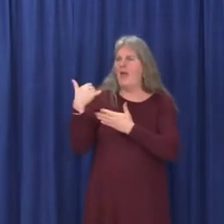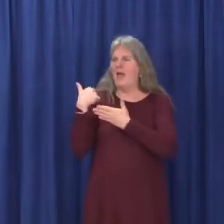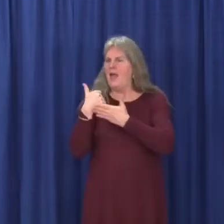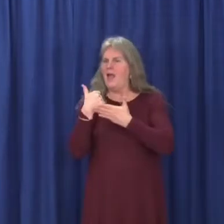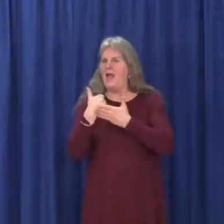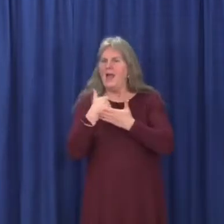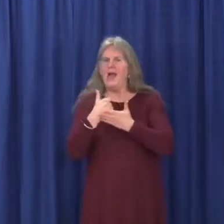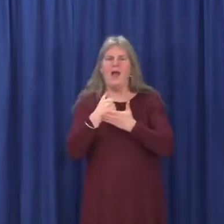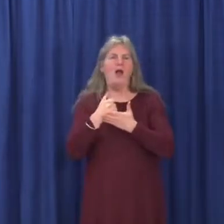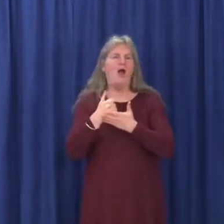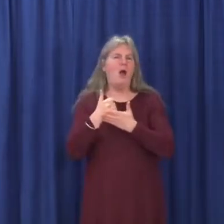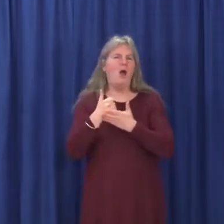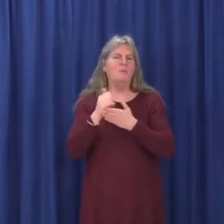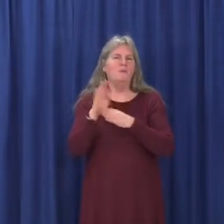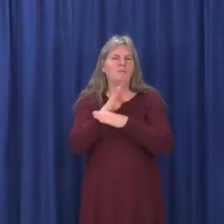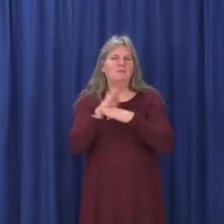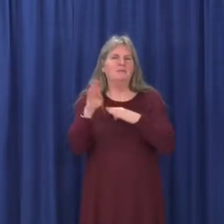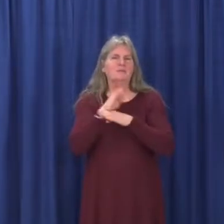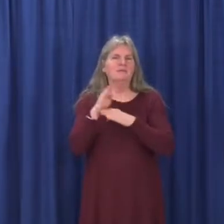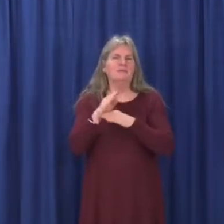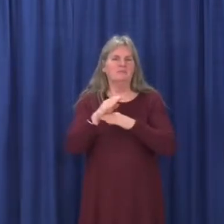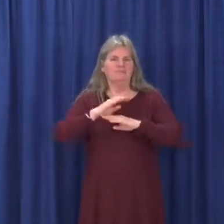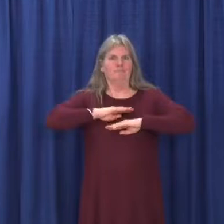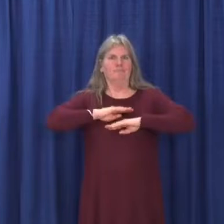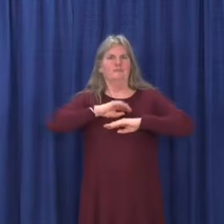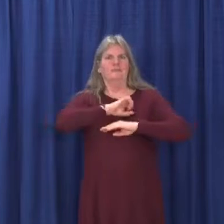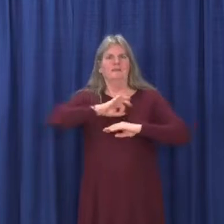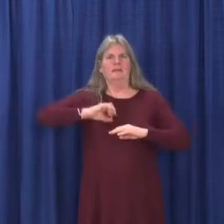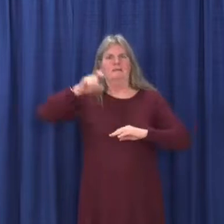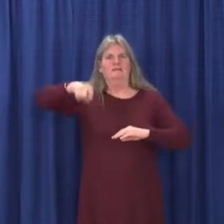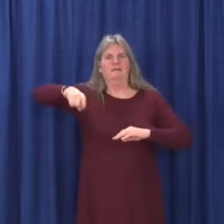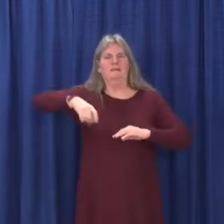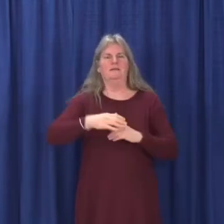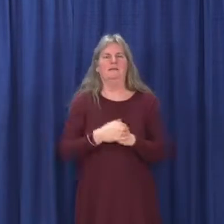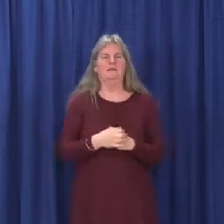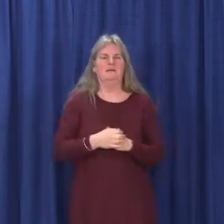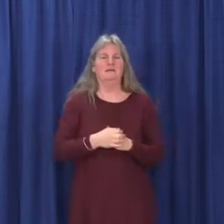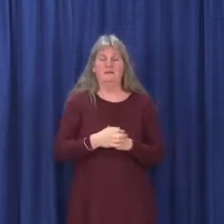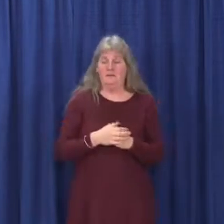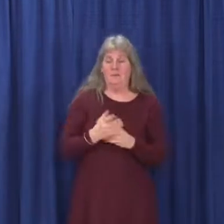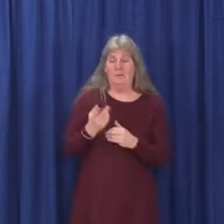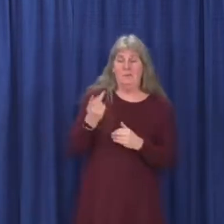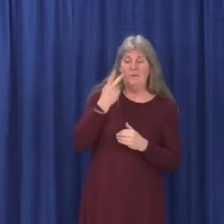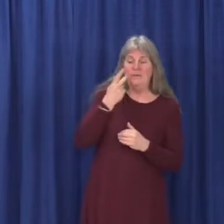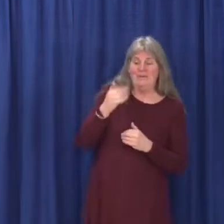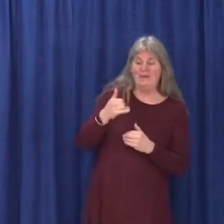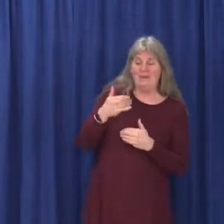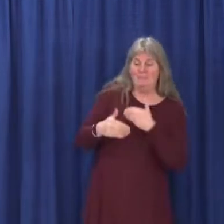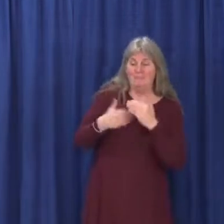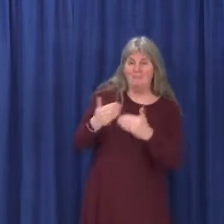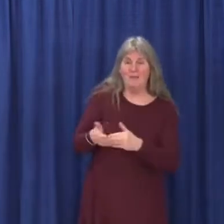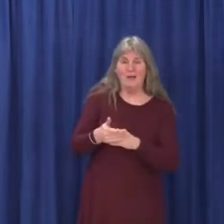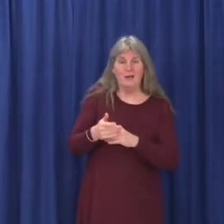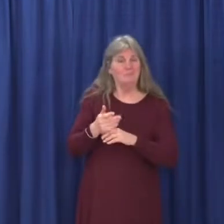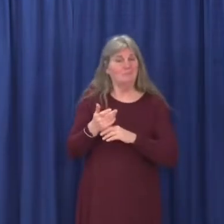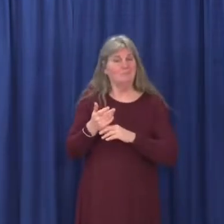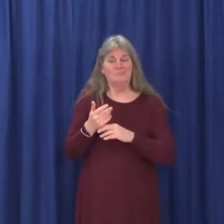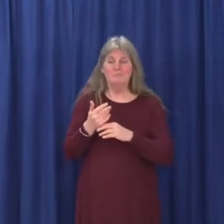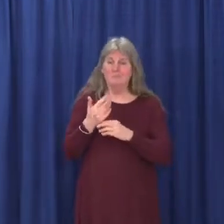staffing needs. So, I look forward again to seeing new faces in our territory under the streamlined approach and supporting our businesses.